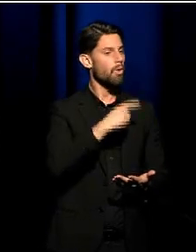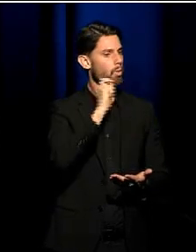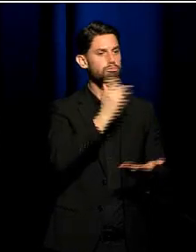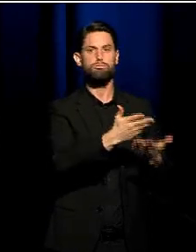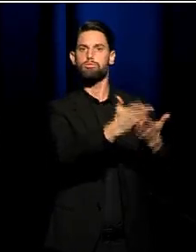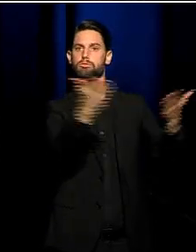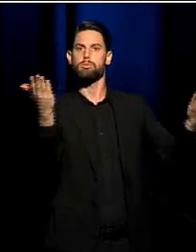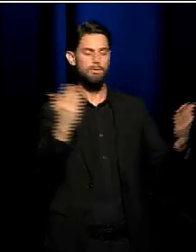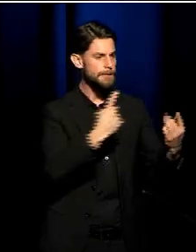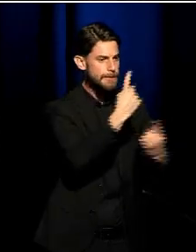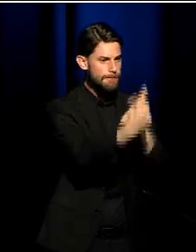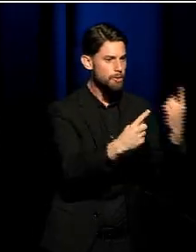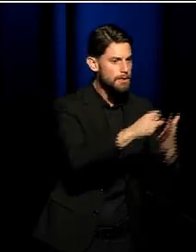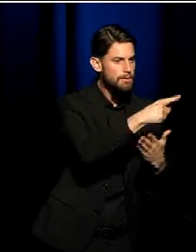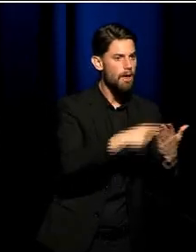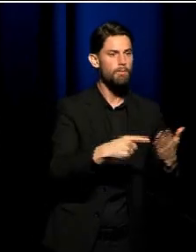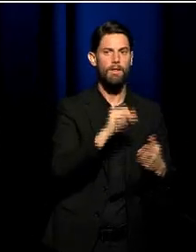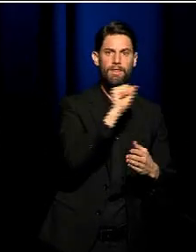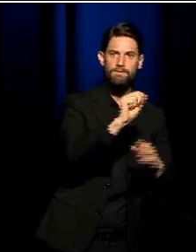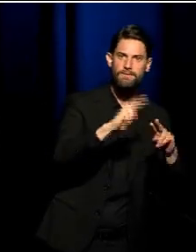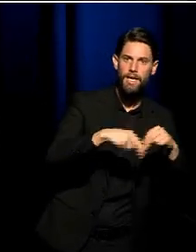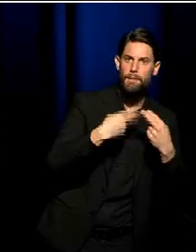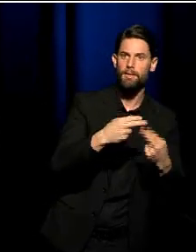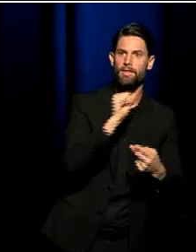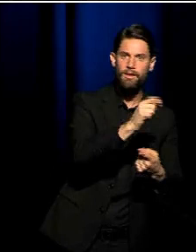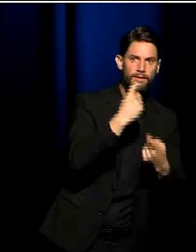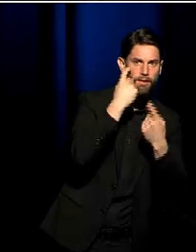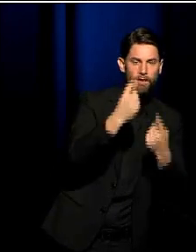groups including First Nations, culturally and linguistically diverse